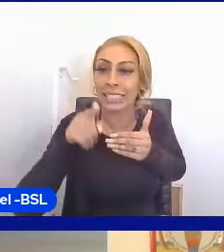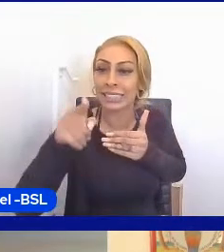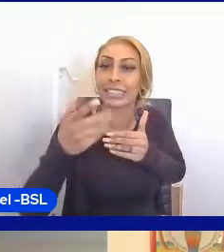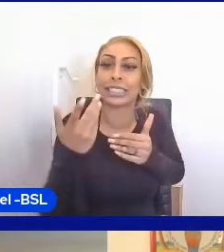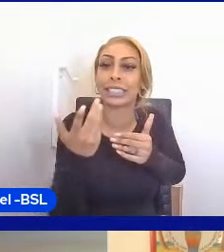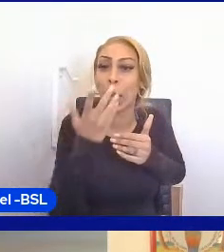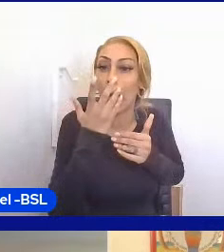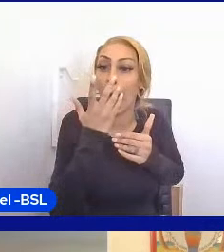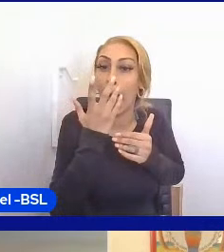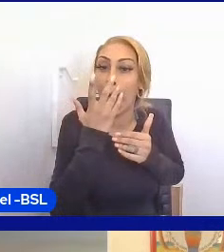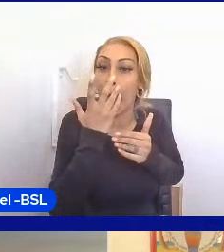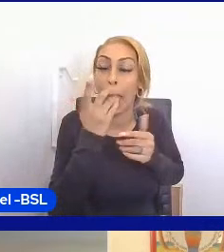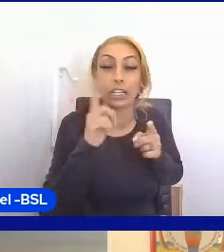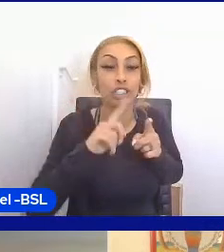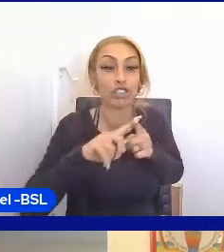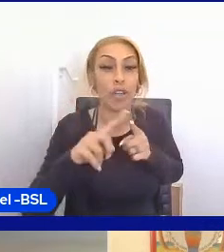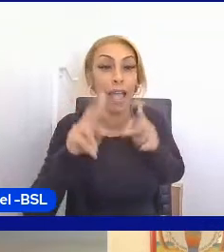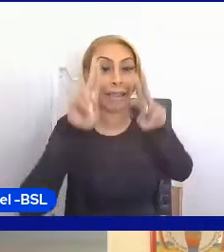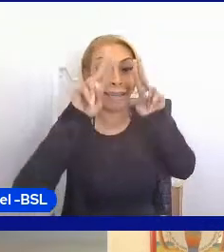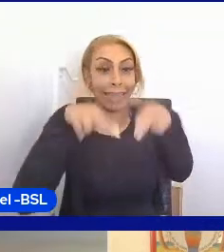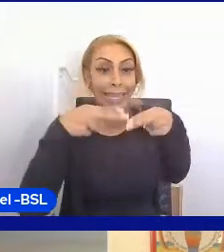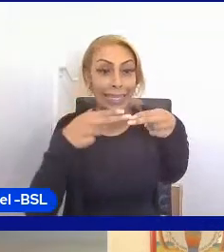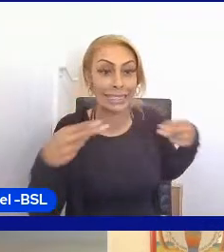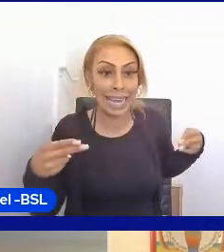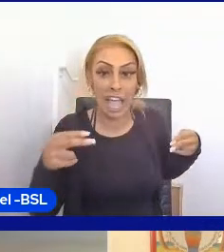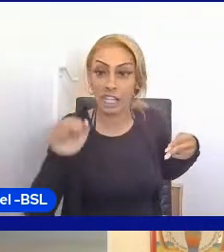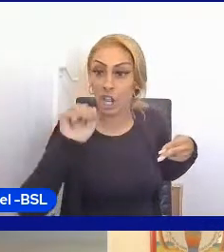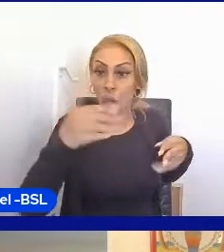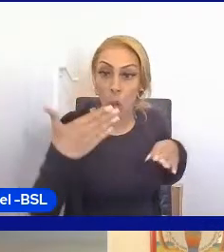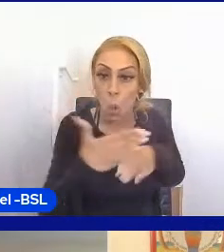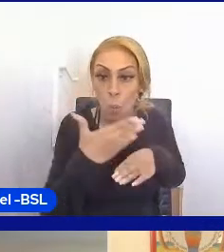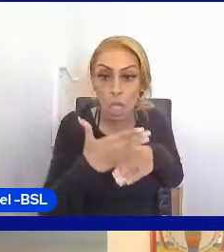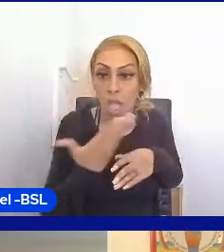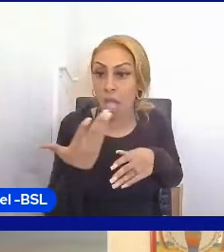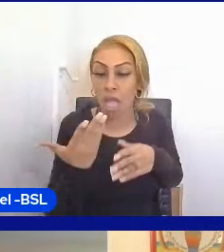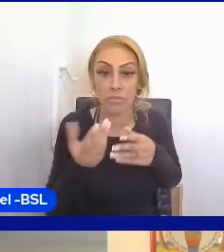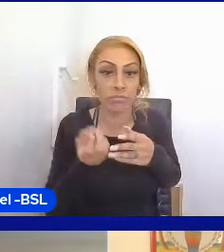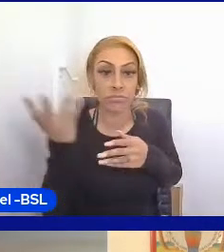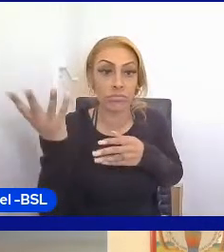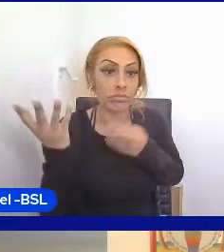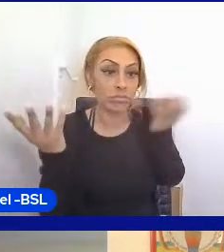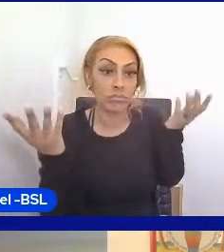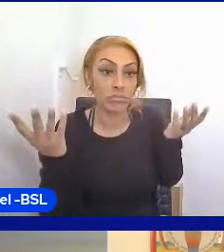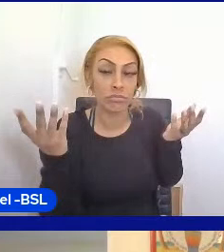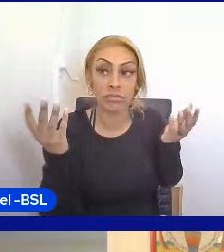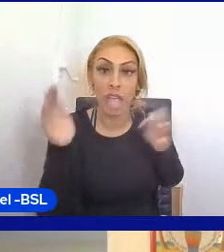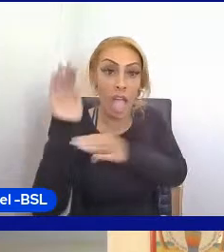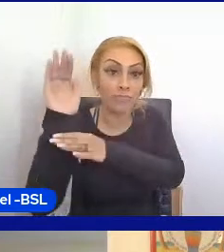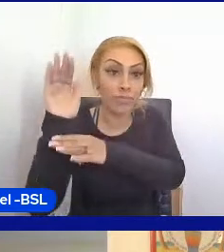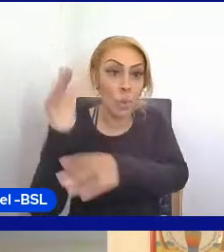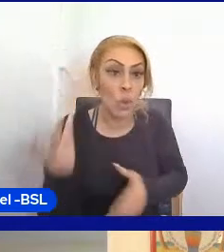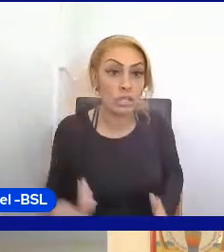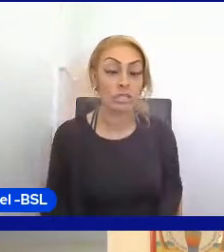Do any of you have any plans, this is from (unknown term), to any of you have any plans to